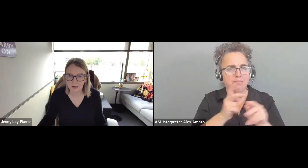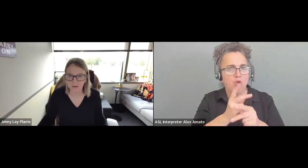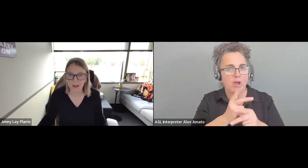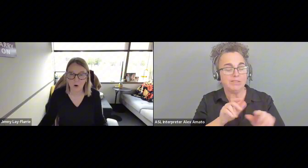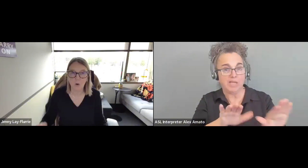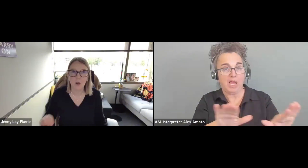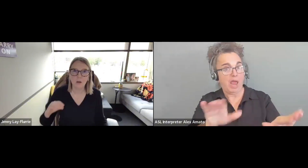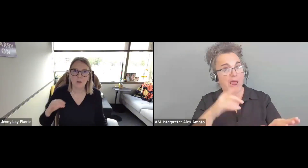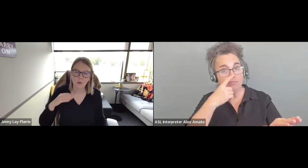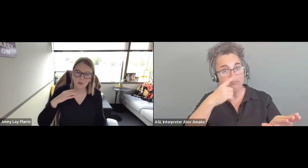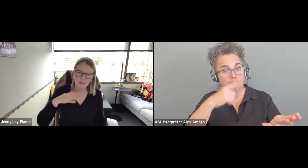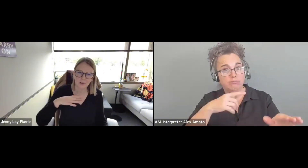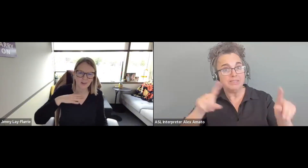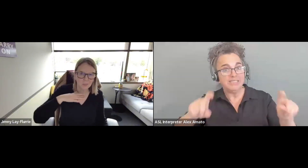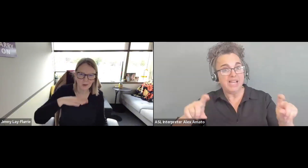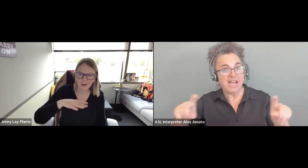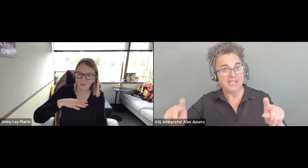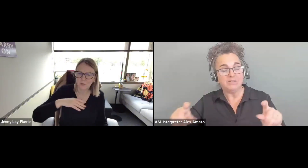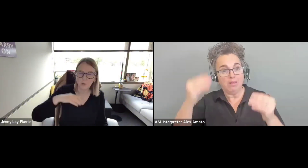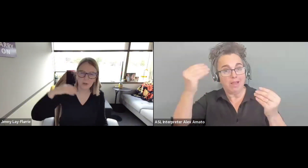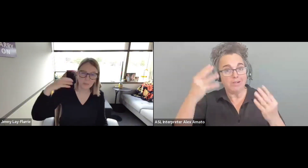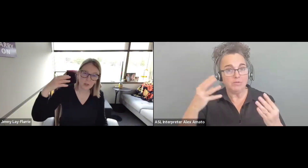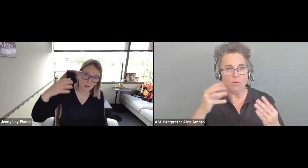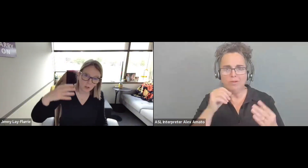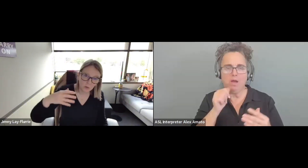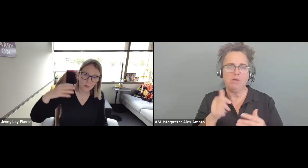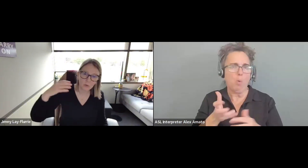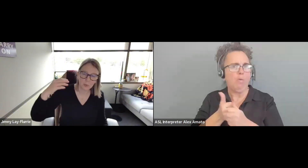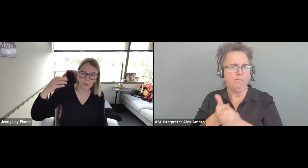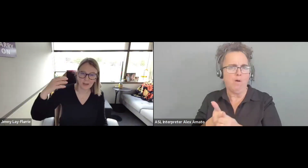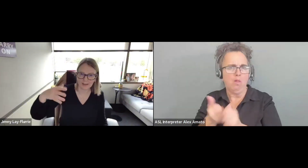and tell us how, not just compliant-conformant but usable